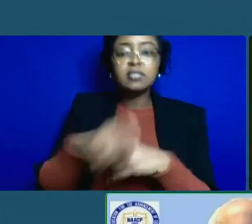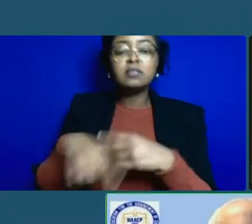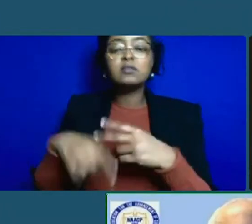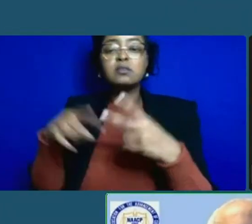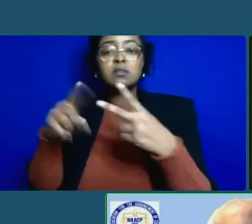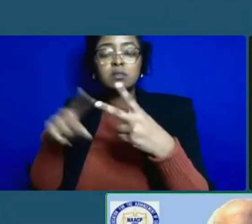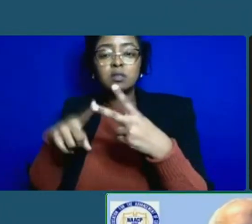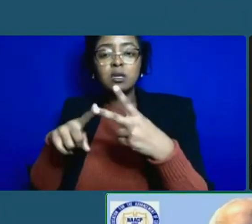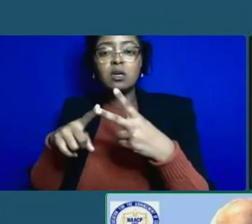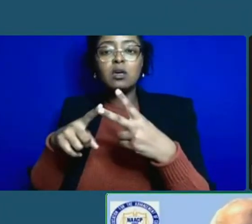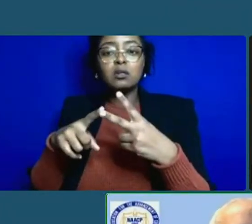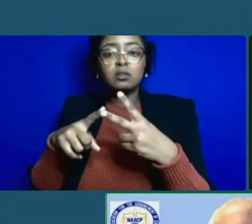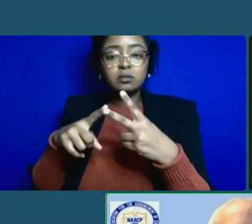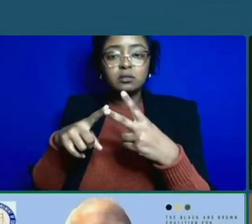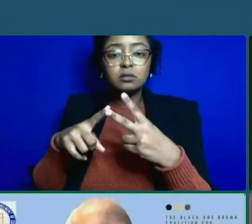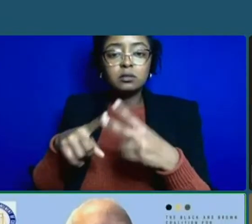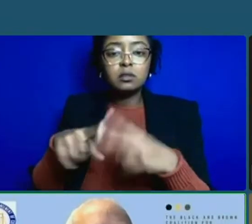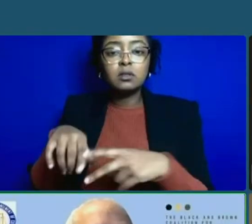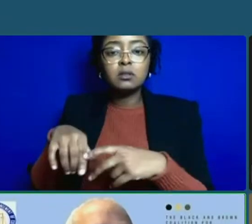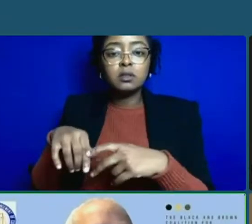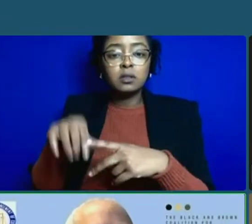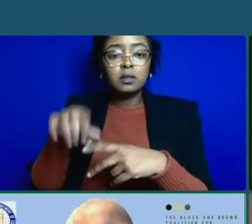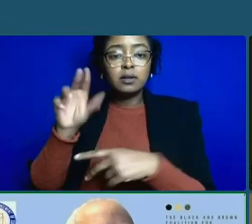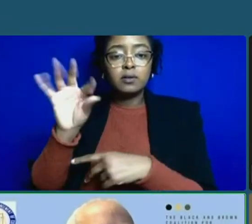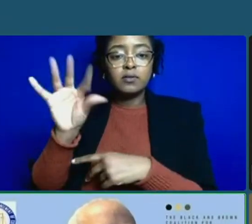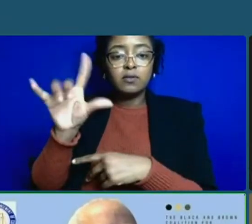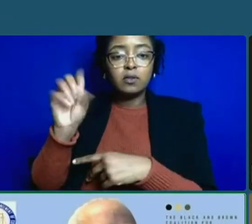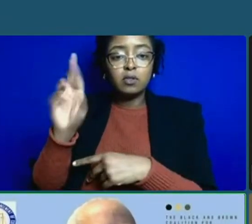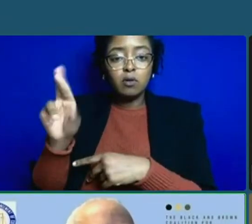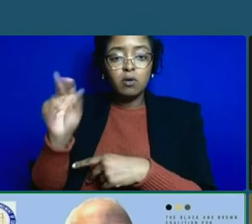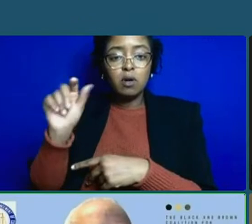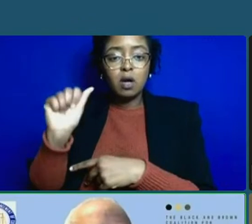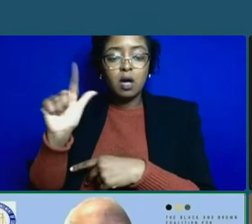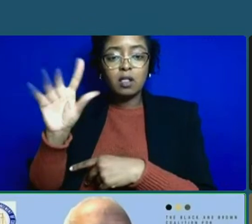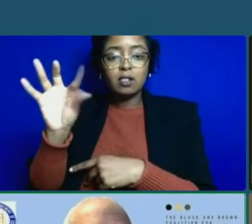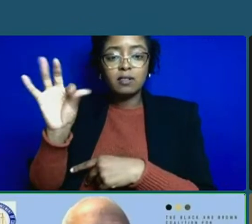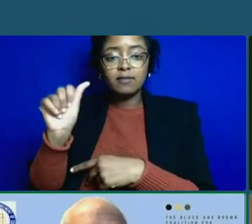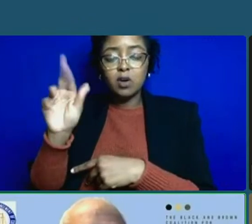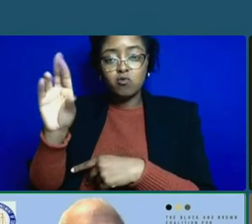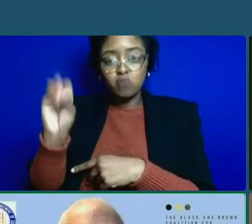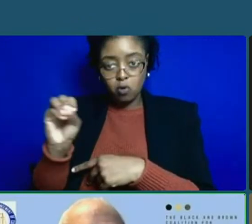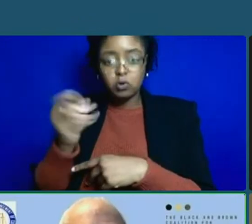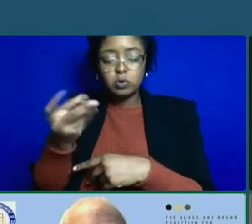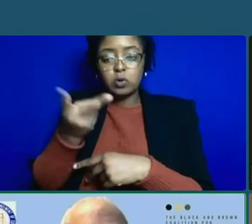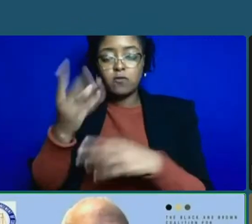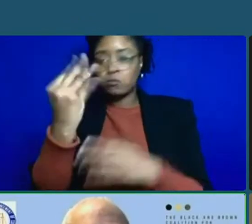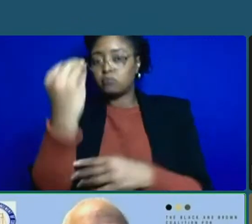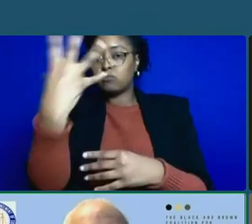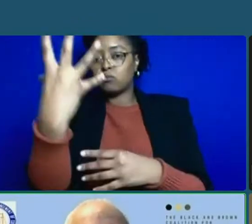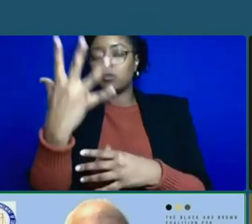floor of our photo to turn their